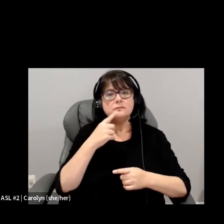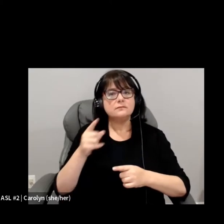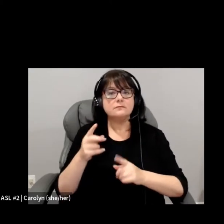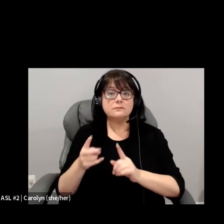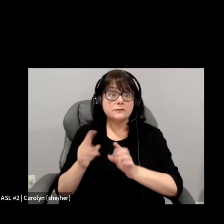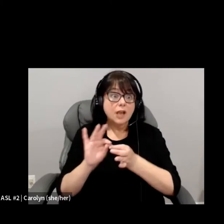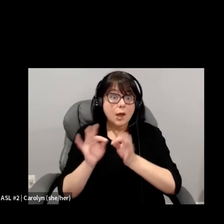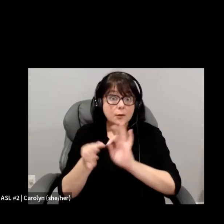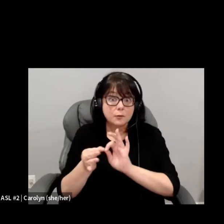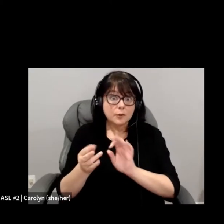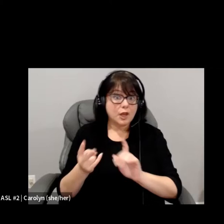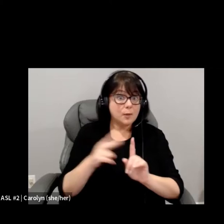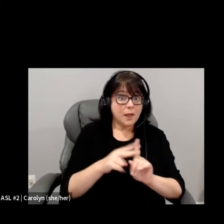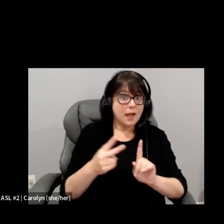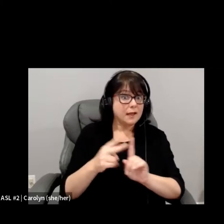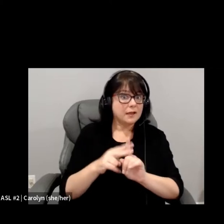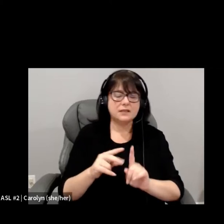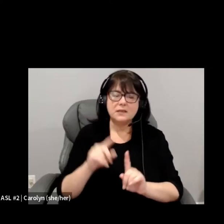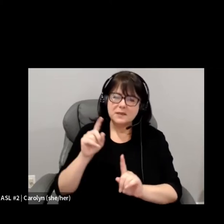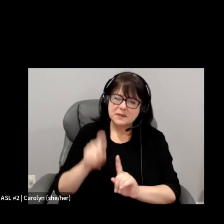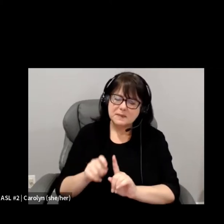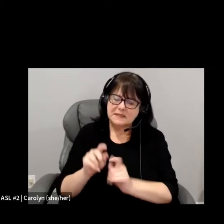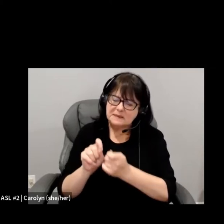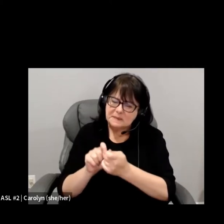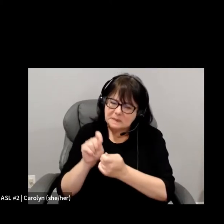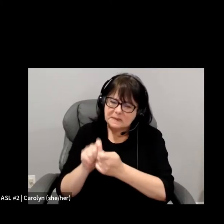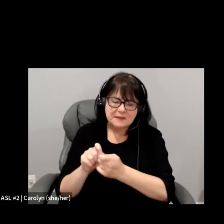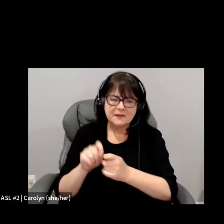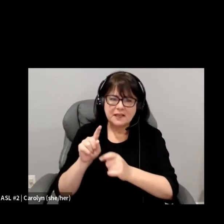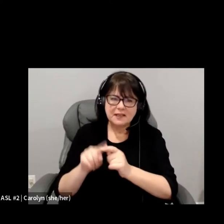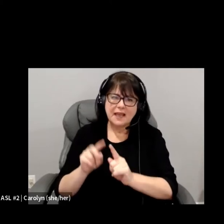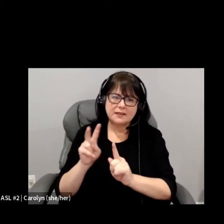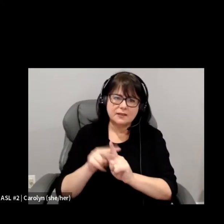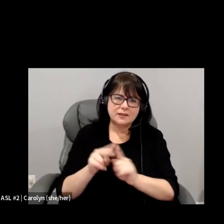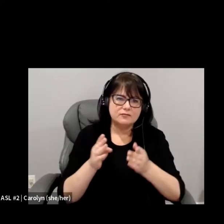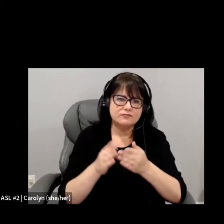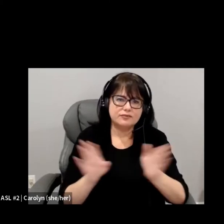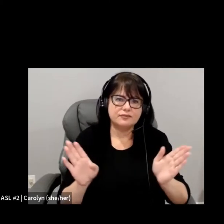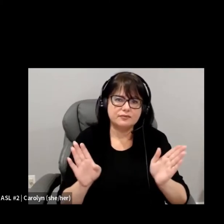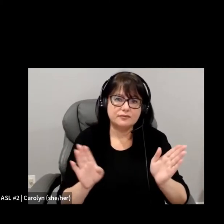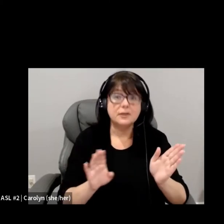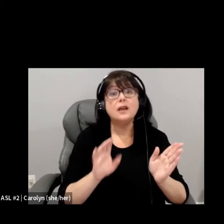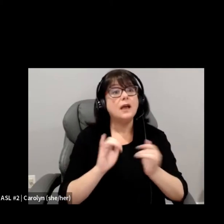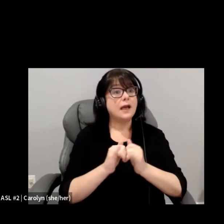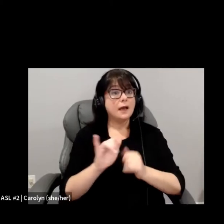HAPPENED OFTEN AT THE URGING OF DISABILITY RIGHTS ADVOCATES LIKE ARCH.